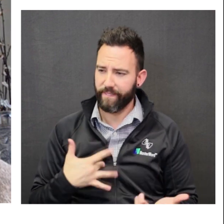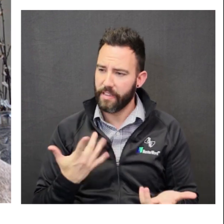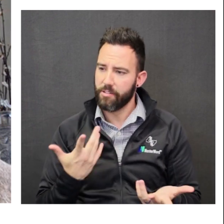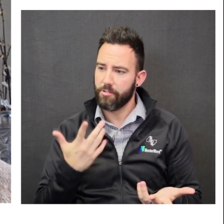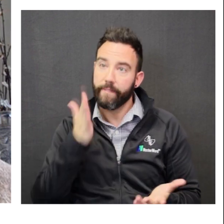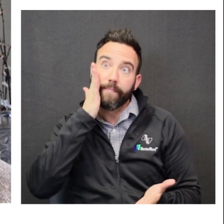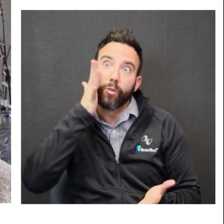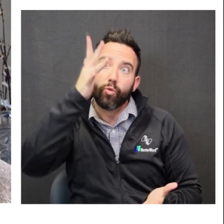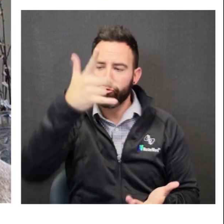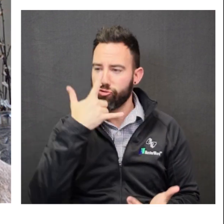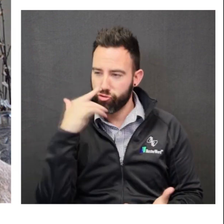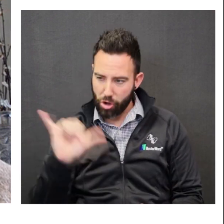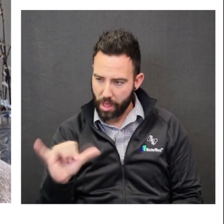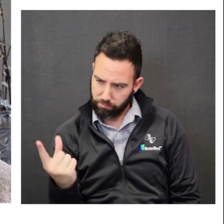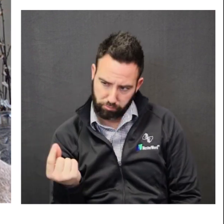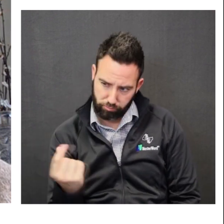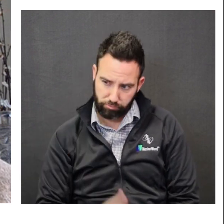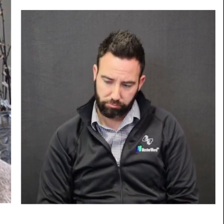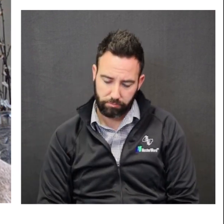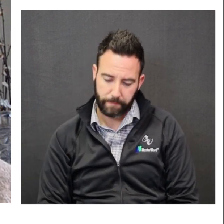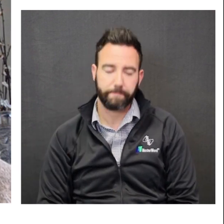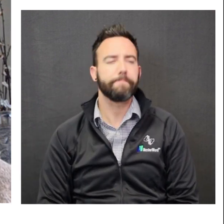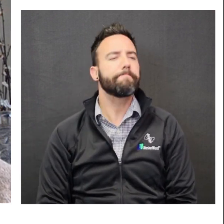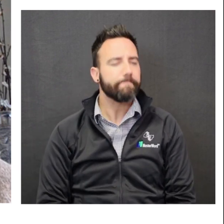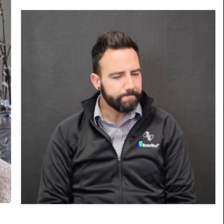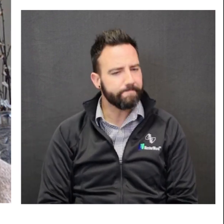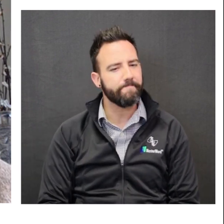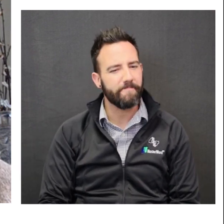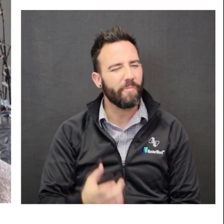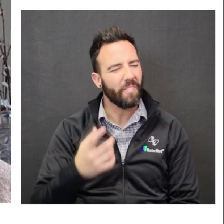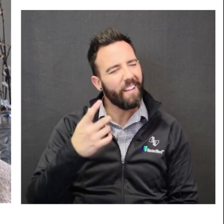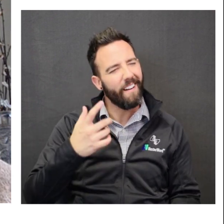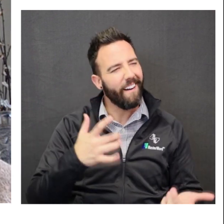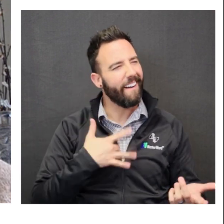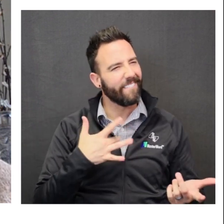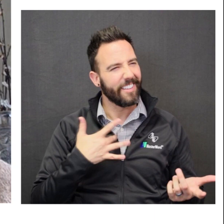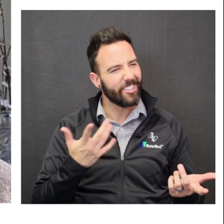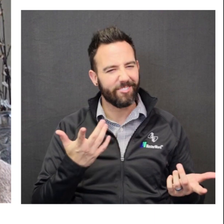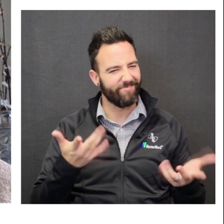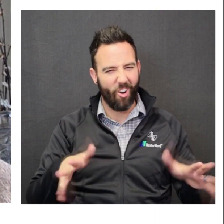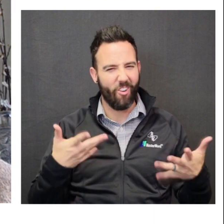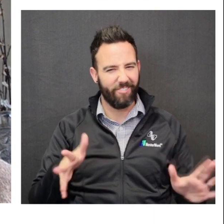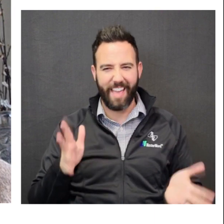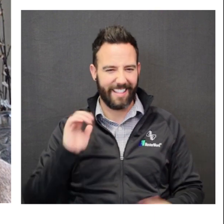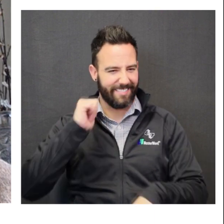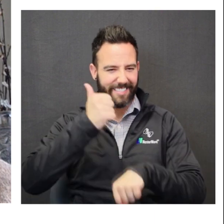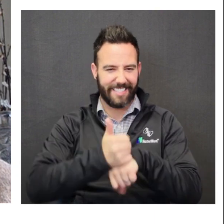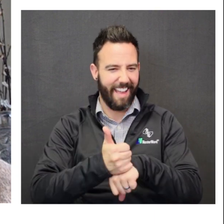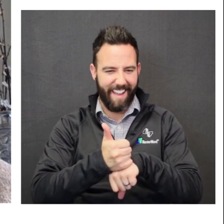the tomorrow's world of interpreting? I think it, think they were already here to stay